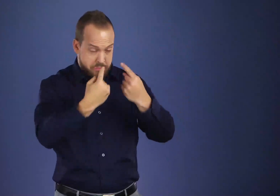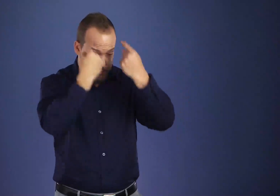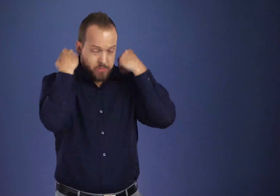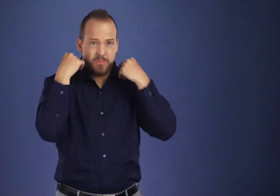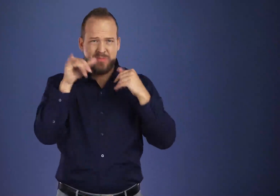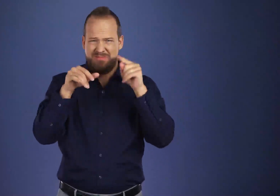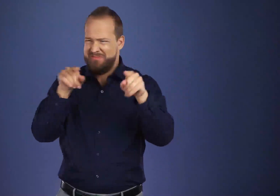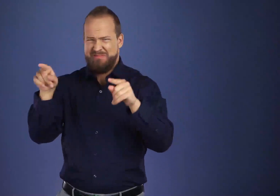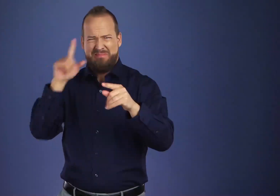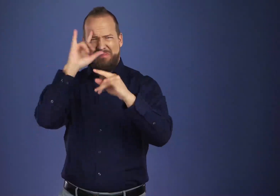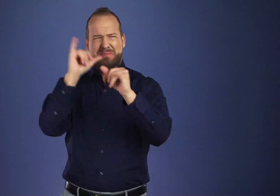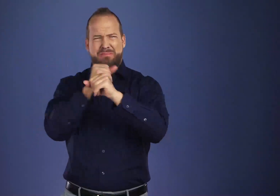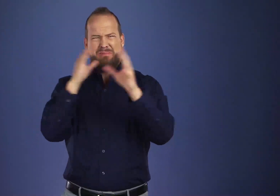It isn't at all.